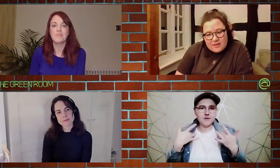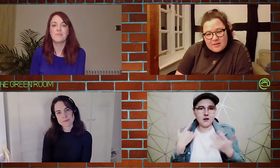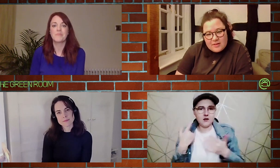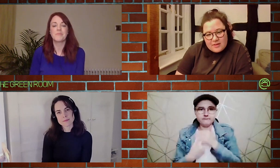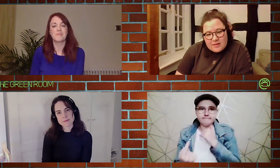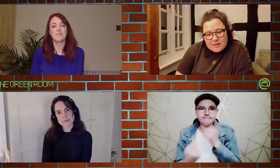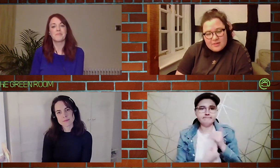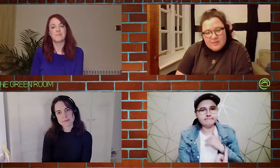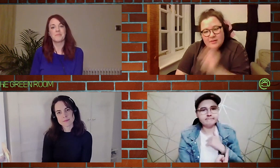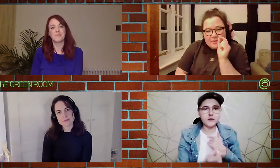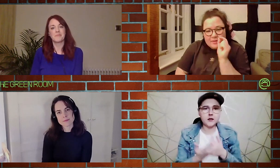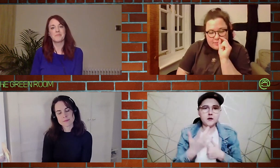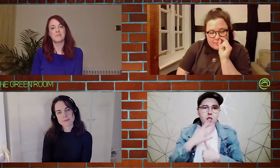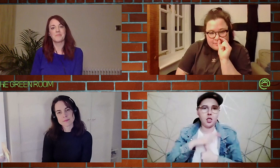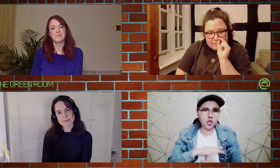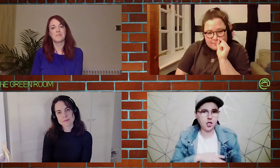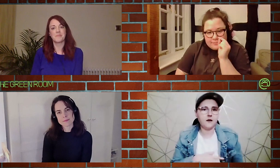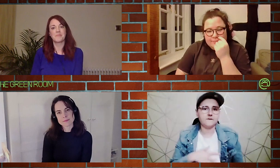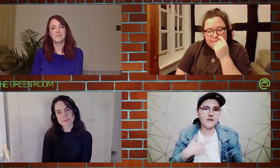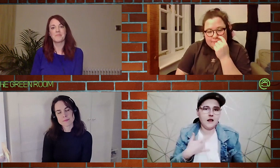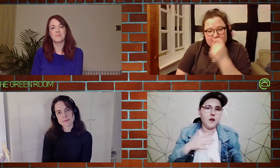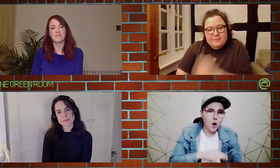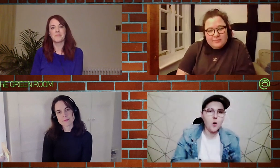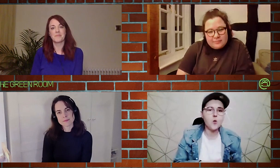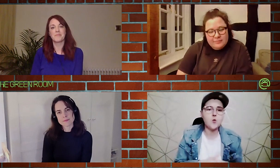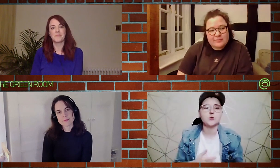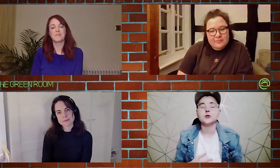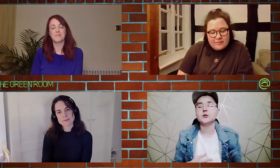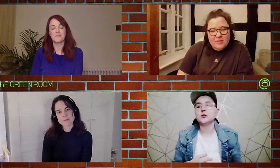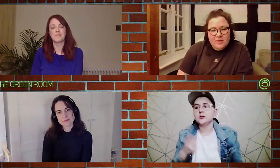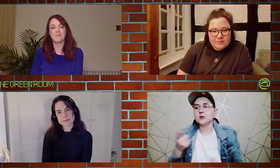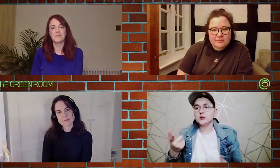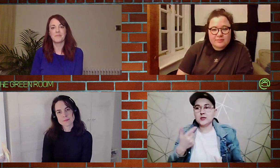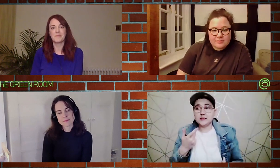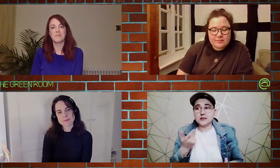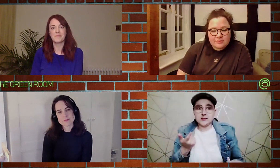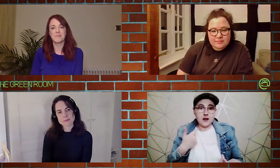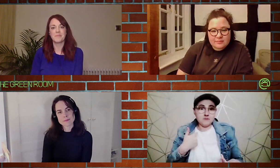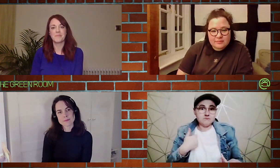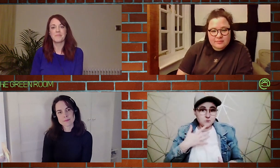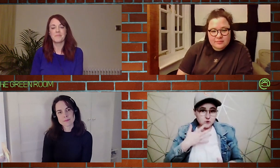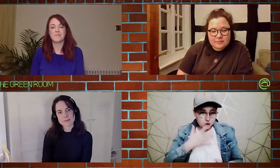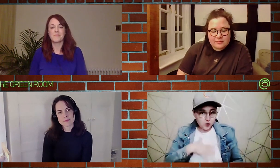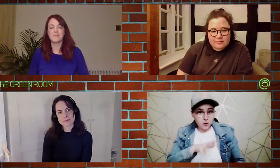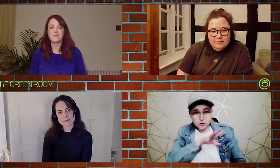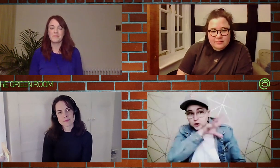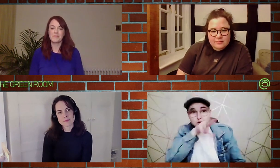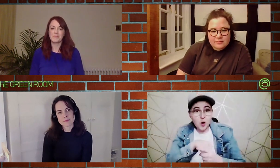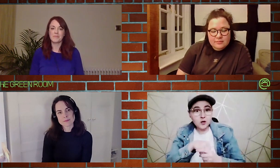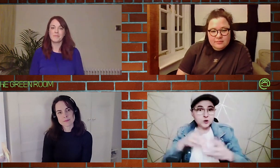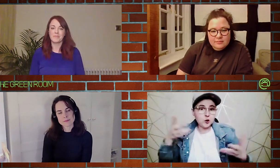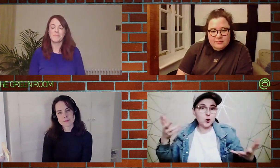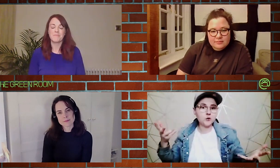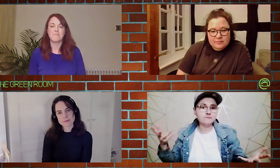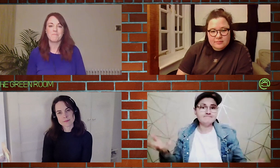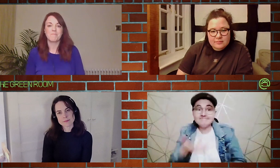through all the issues of the pandemic and the coronavirus and the way a lot of people were feeling low and isolated and depressed.